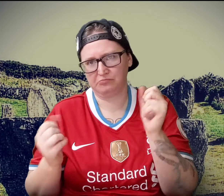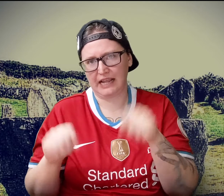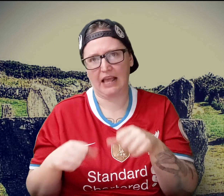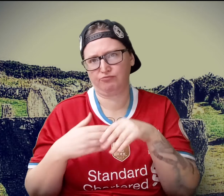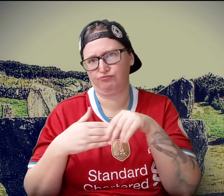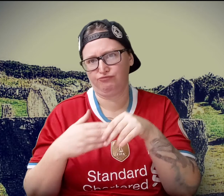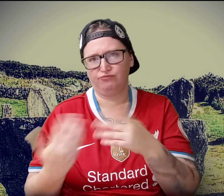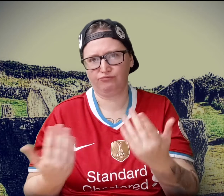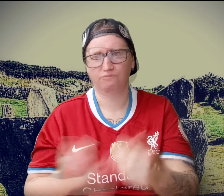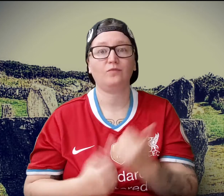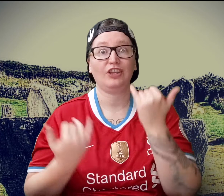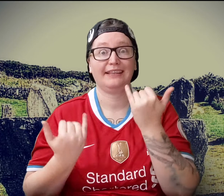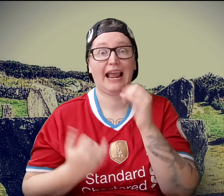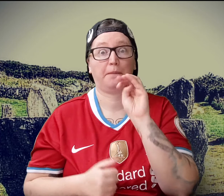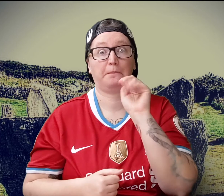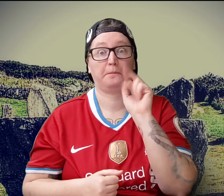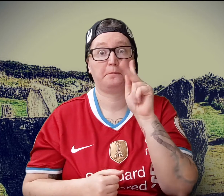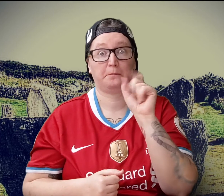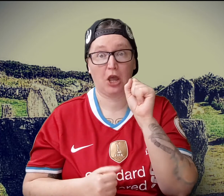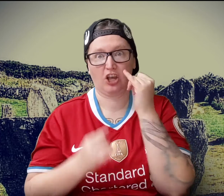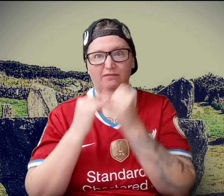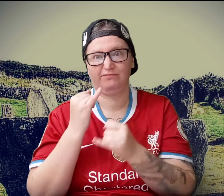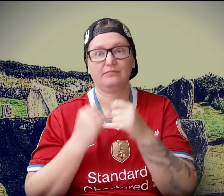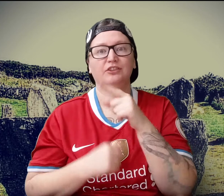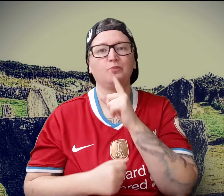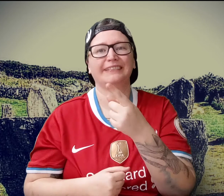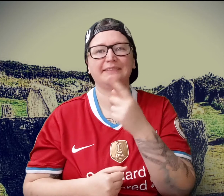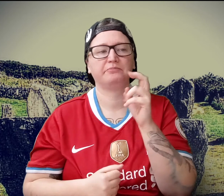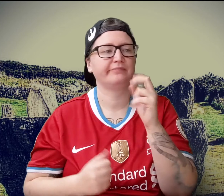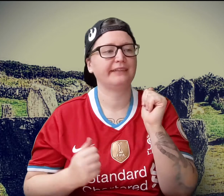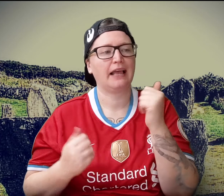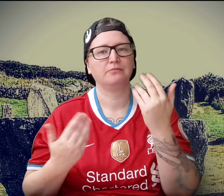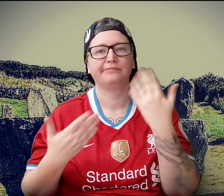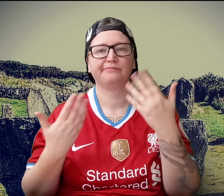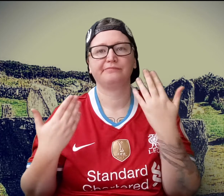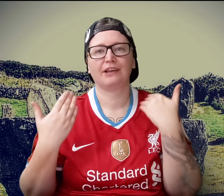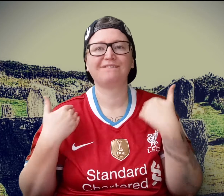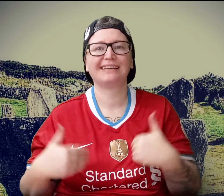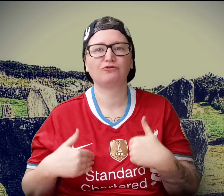you can come up with something else so again it's pretty flexible now for the marks the last one as